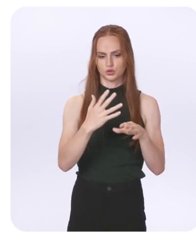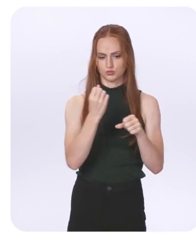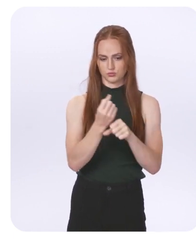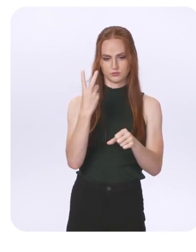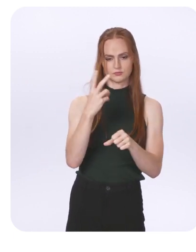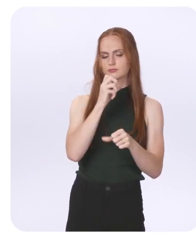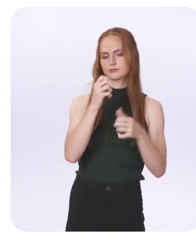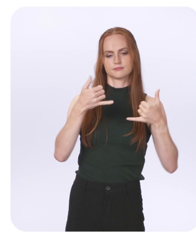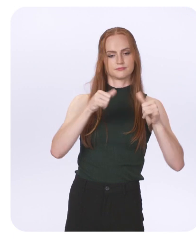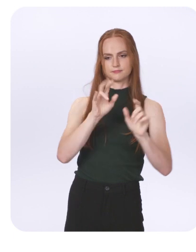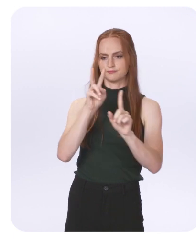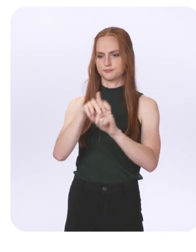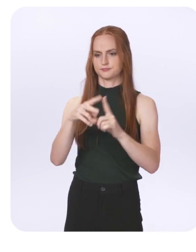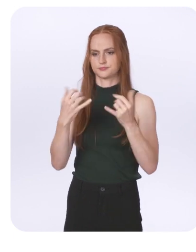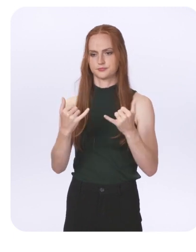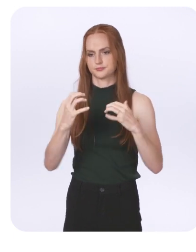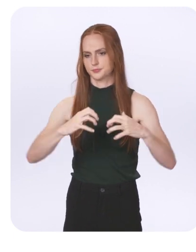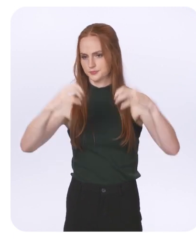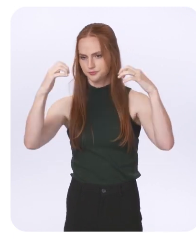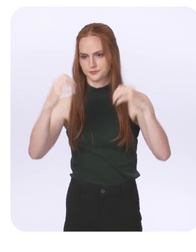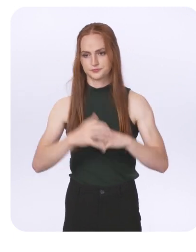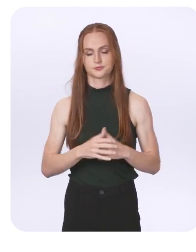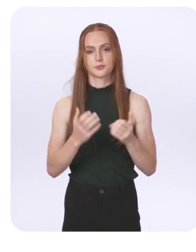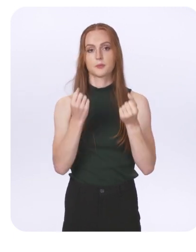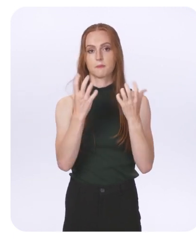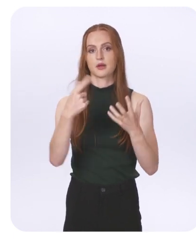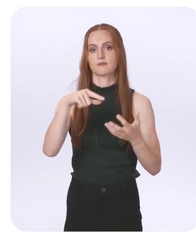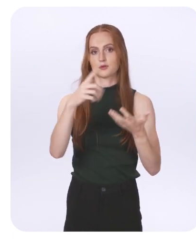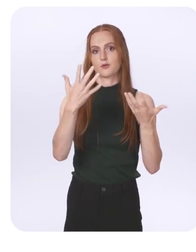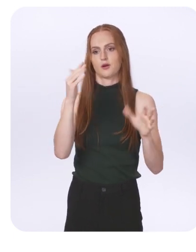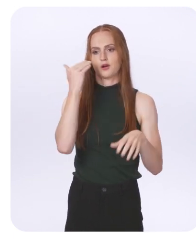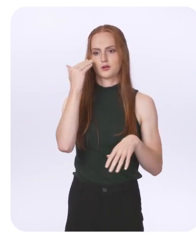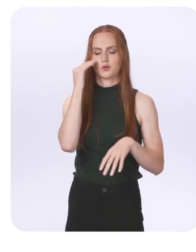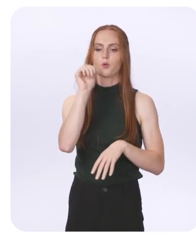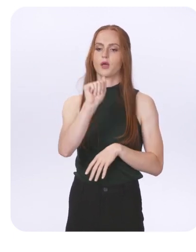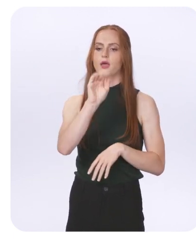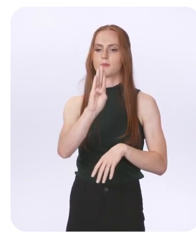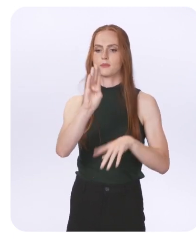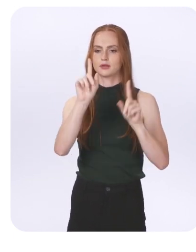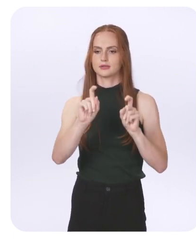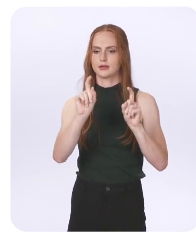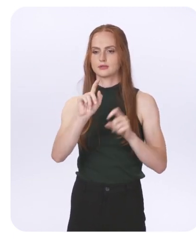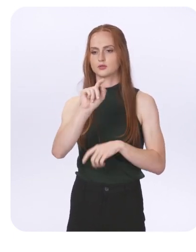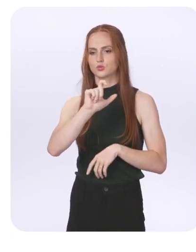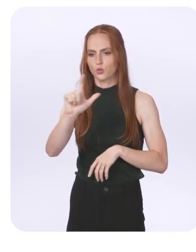Many of you know about our A/B testing tools, but there are new levers you should try.